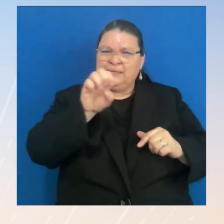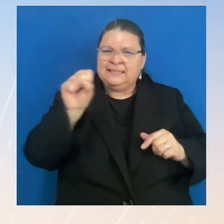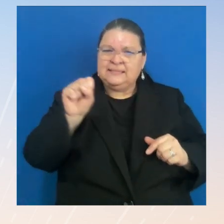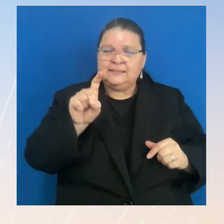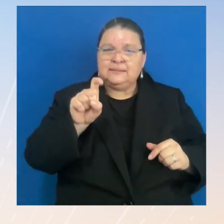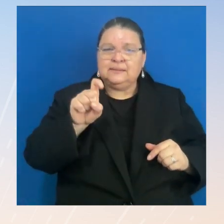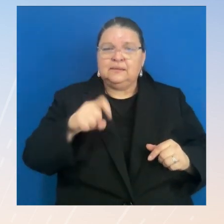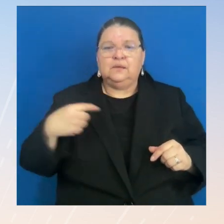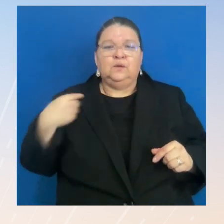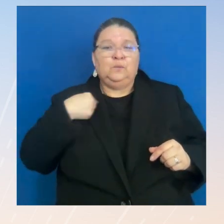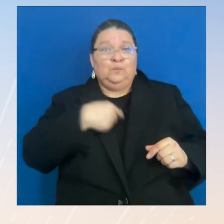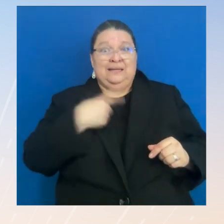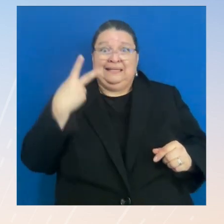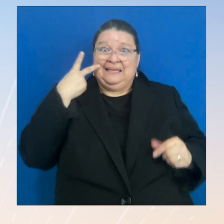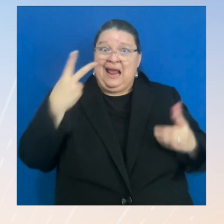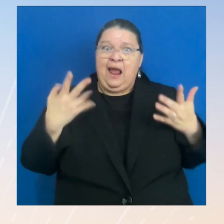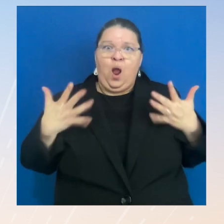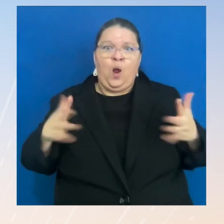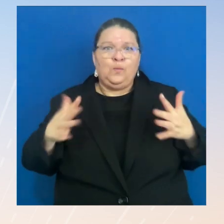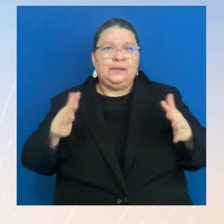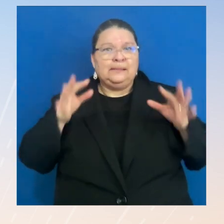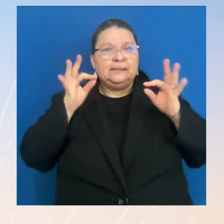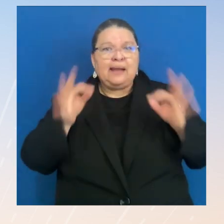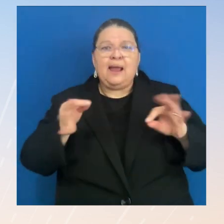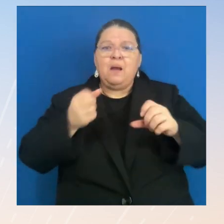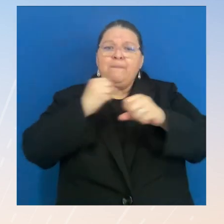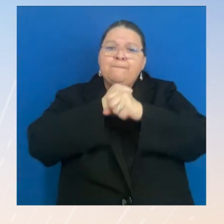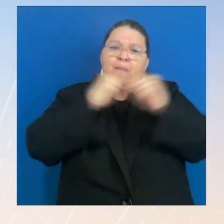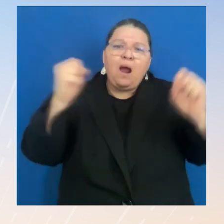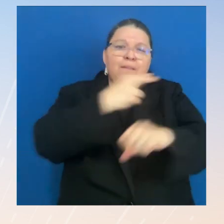In terms of these individual cases, I can't make an assessment of that from here.